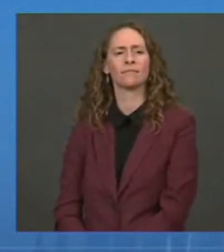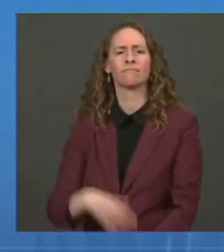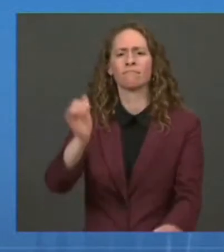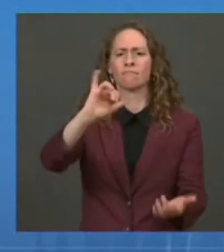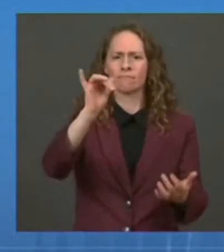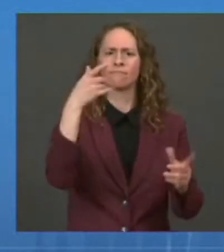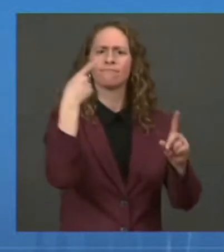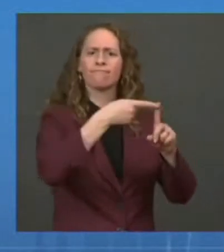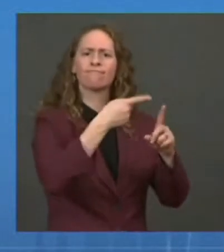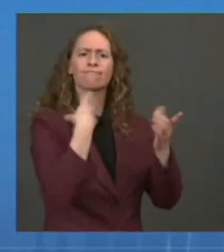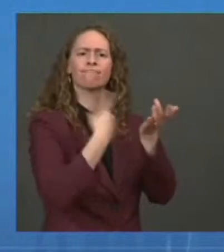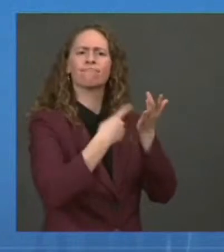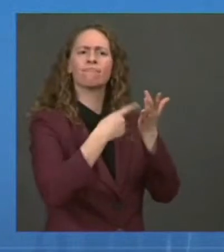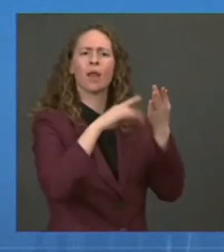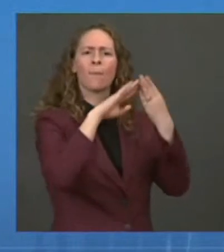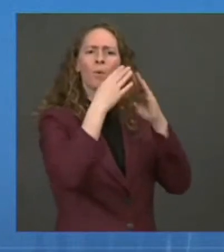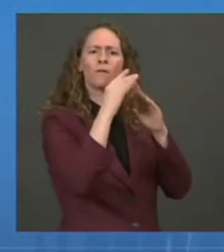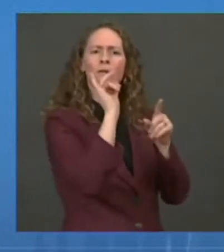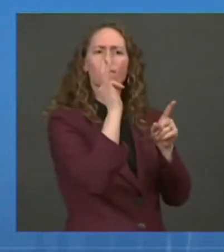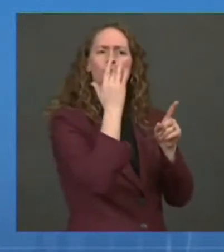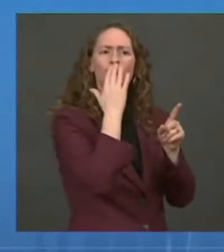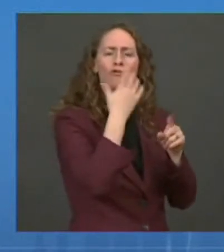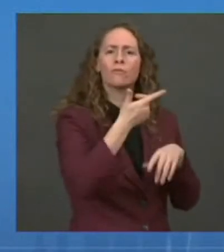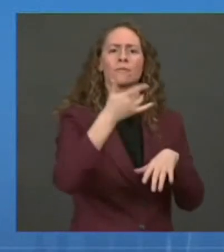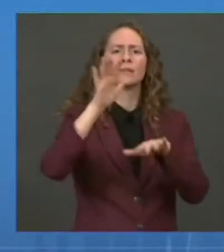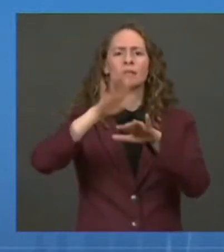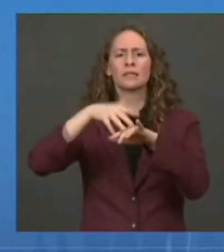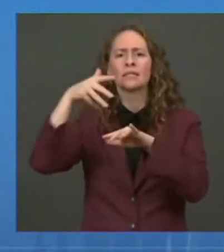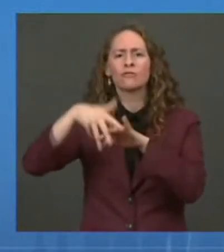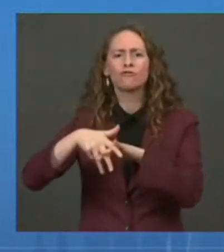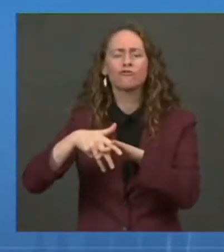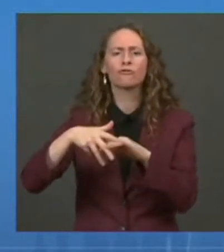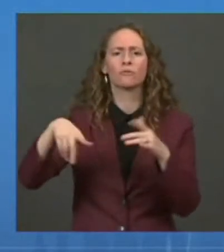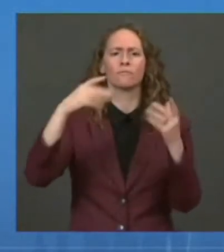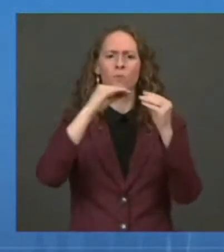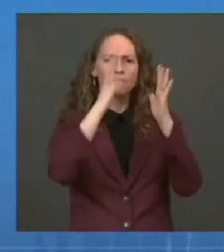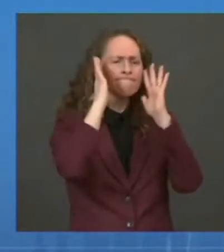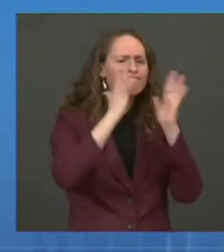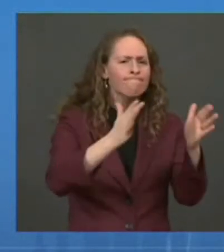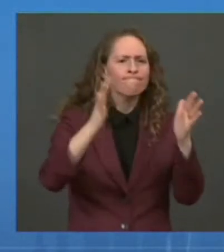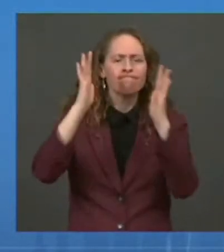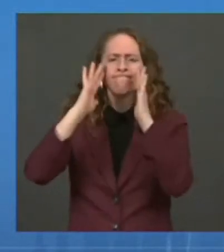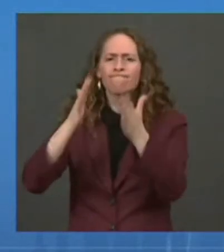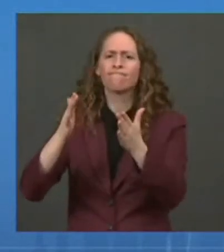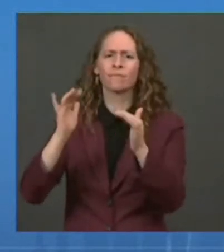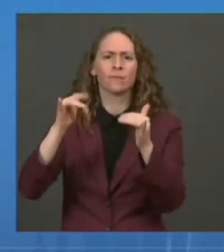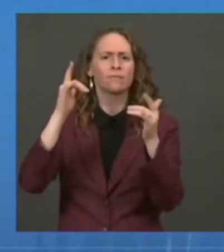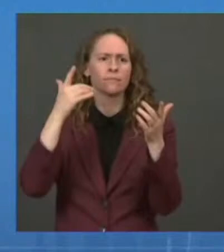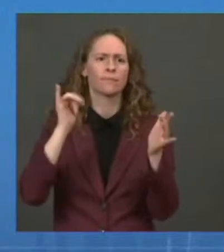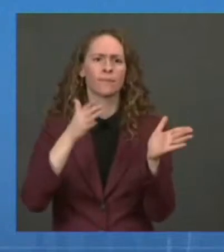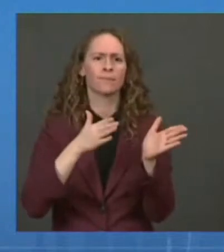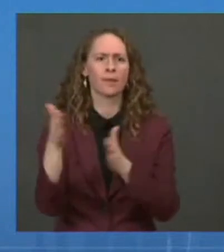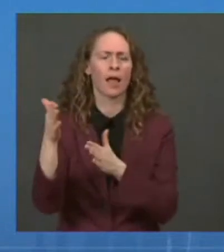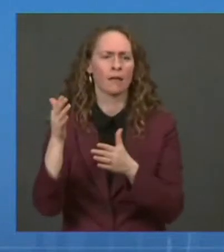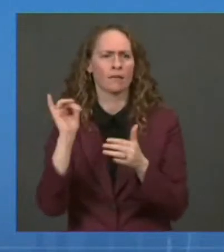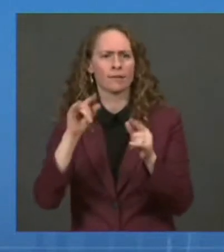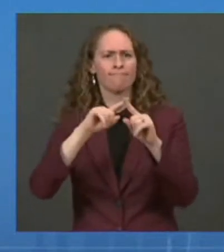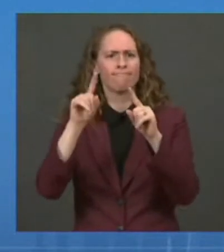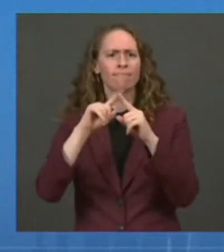WE'RE ALSO REACHING OUT TO COMMUNITIES OF COLOR AND NATIVE COMMUNITIES BY HOSTING WEBINARS